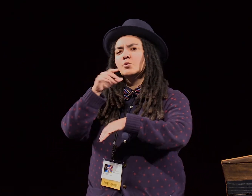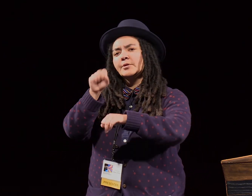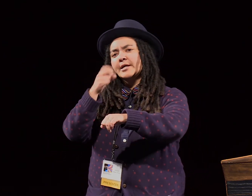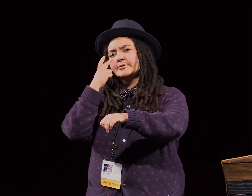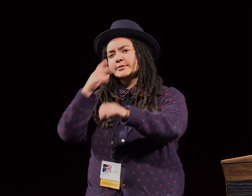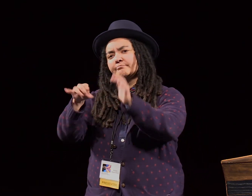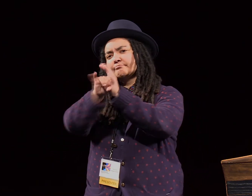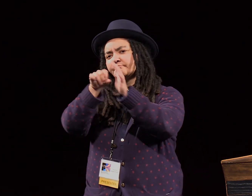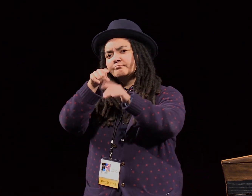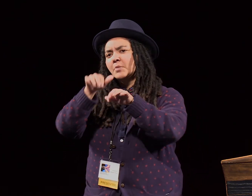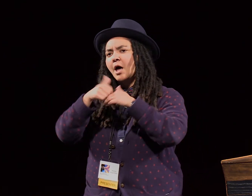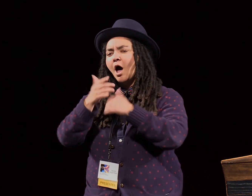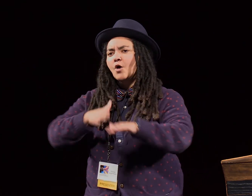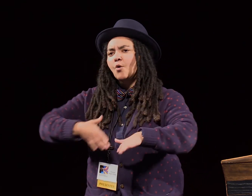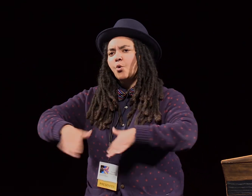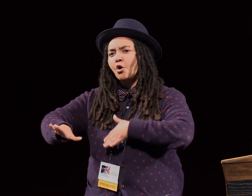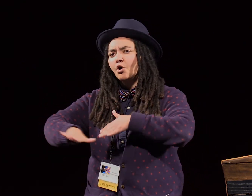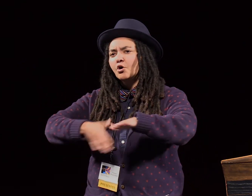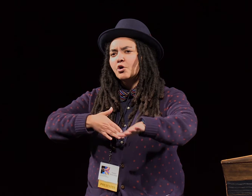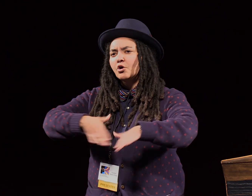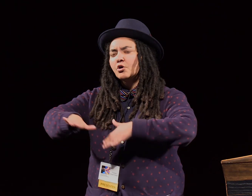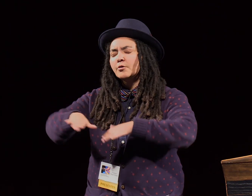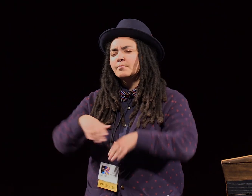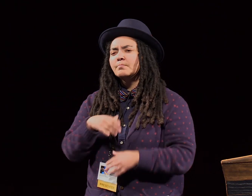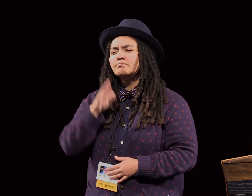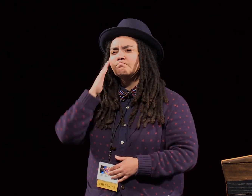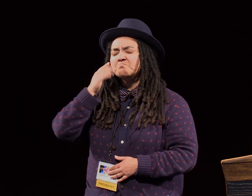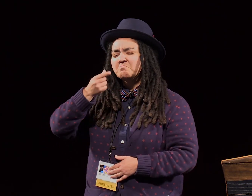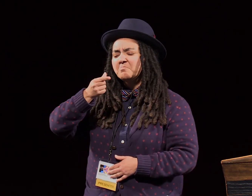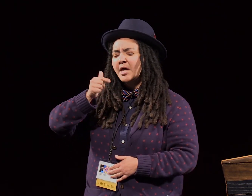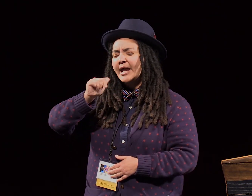in his behaviors, his gestures, how he walks.